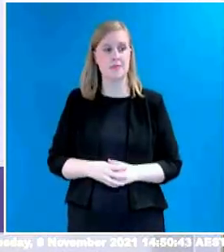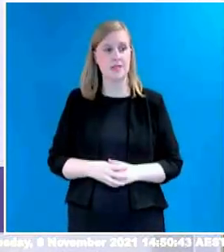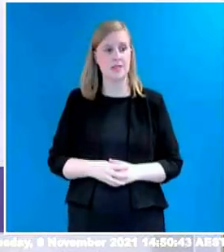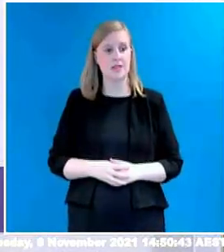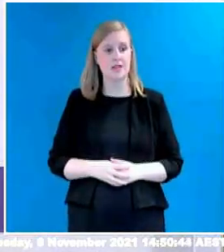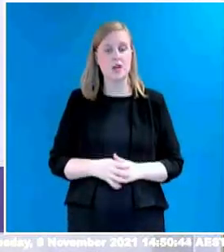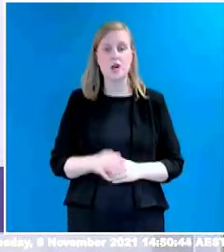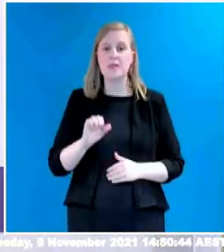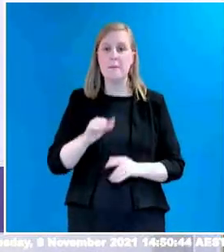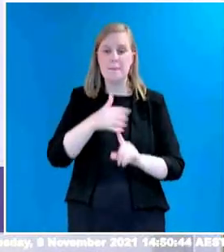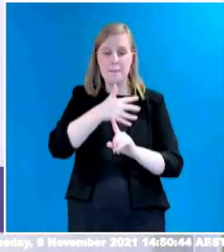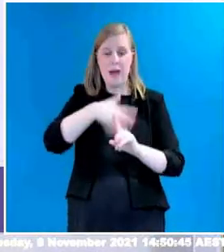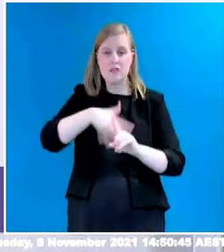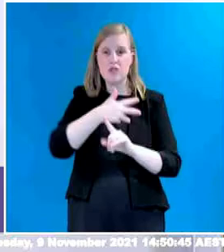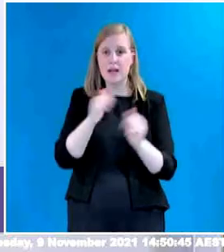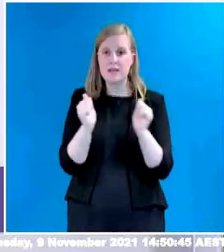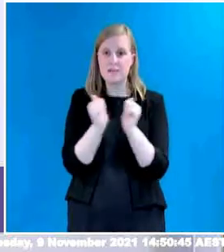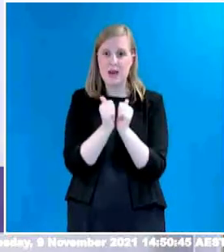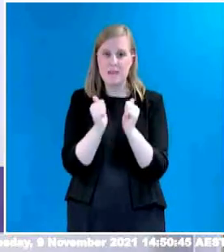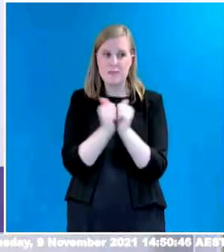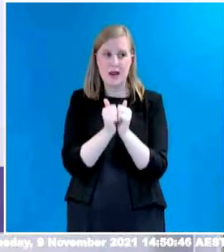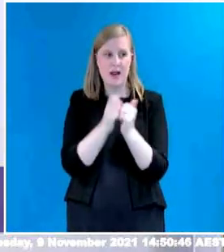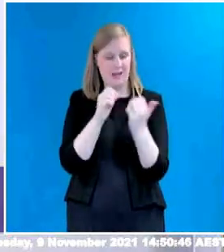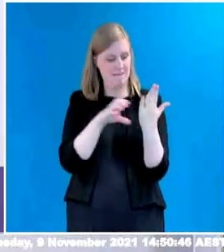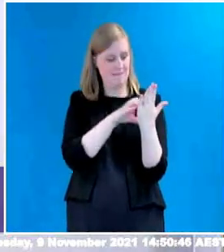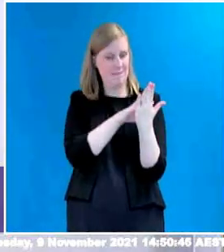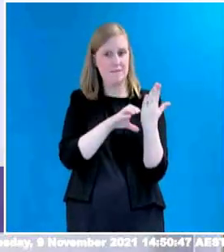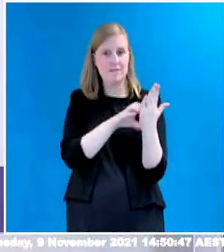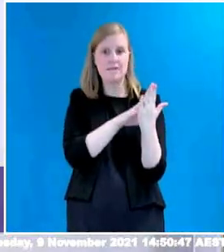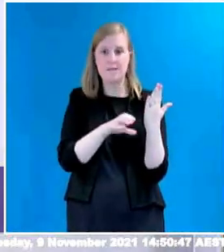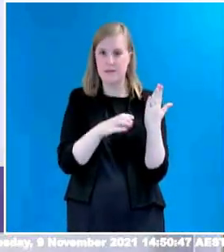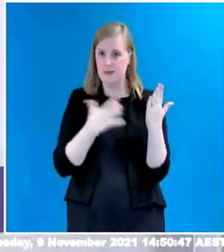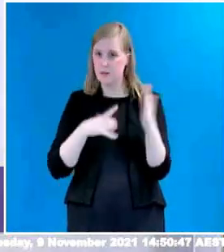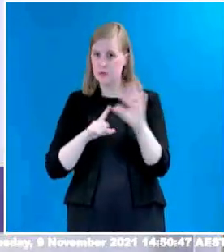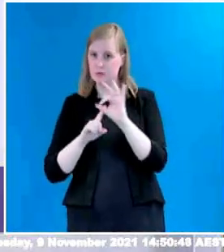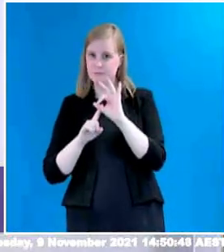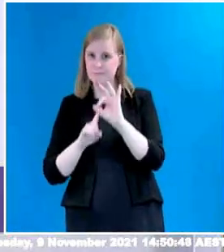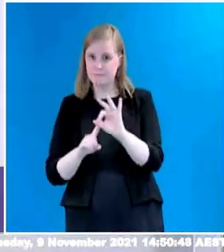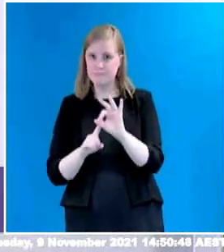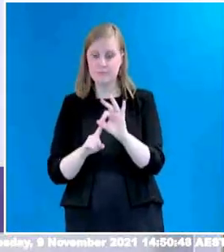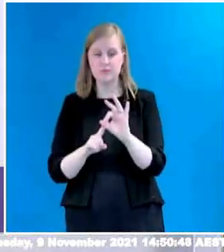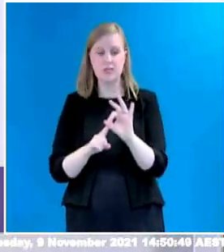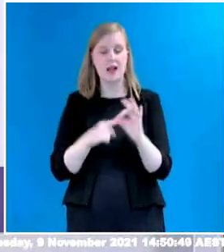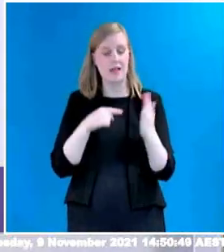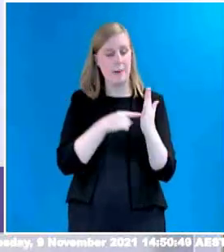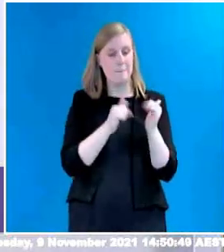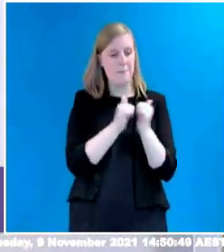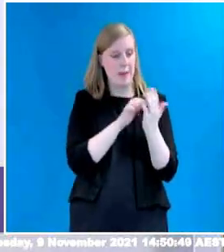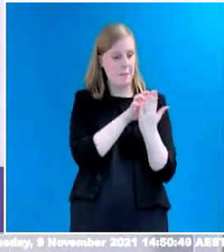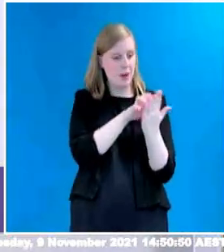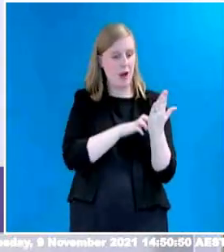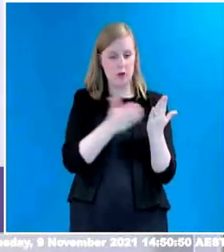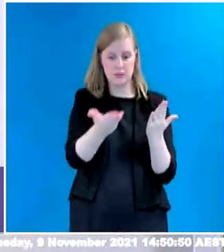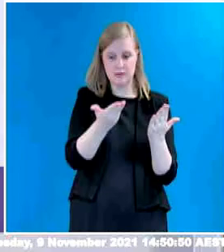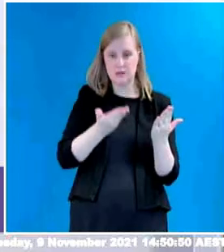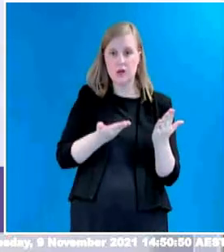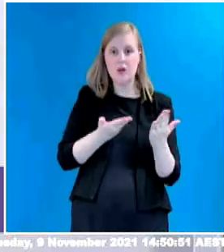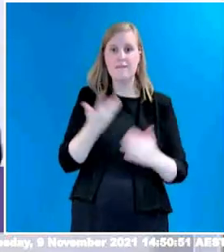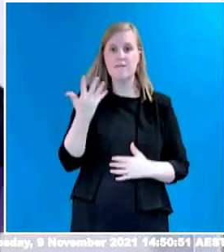If you have the first Background Paper from 15 June last year,